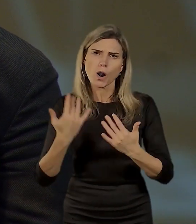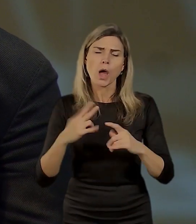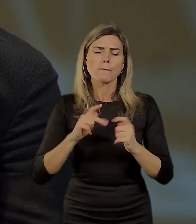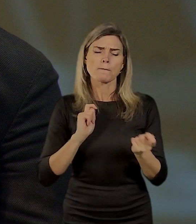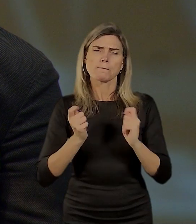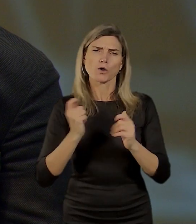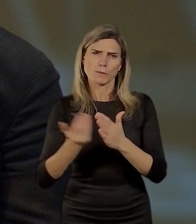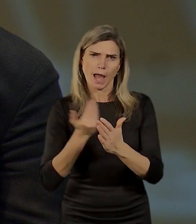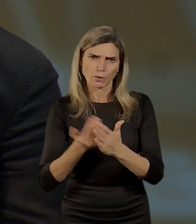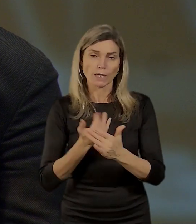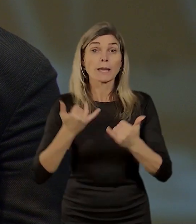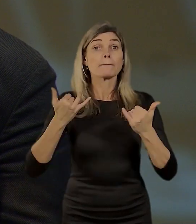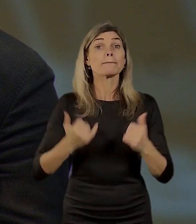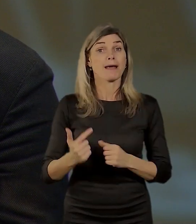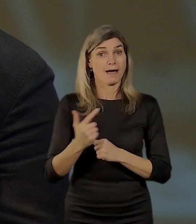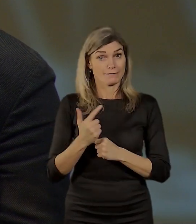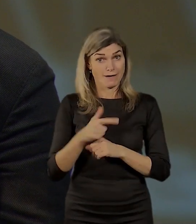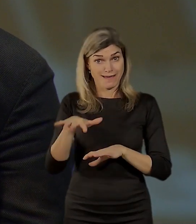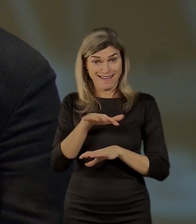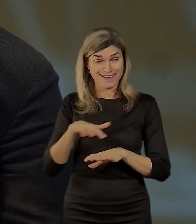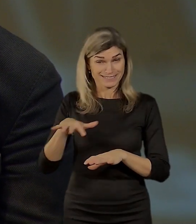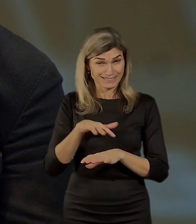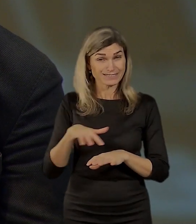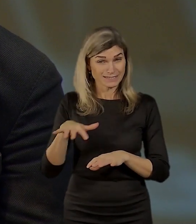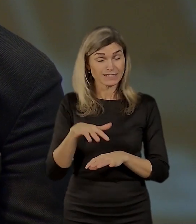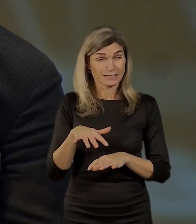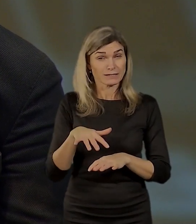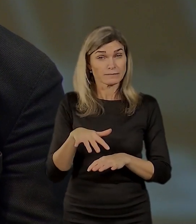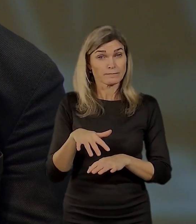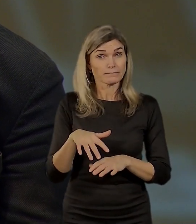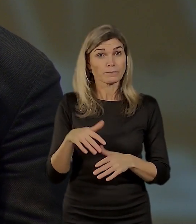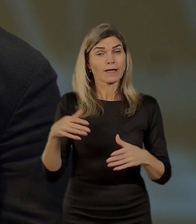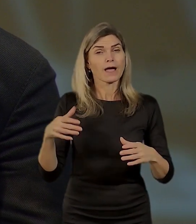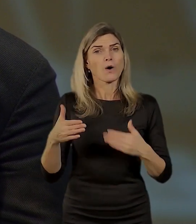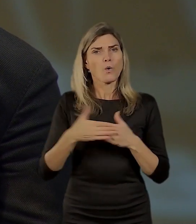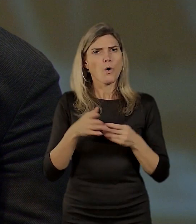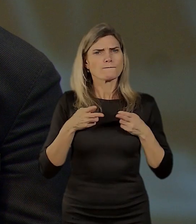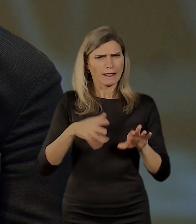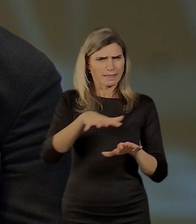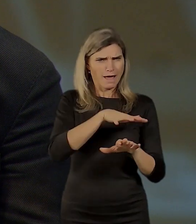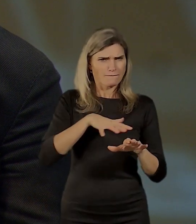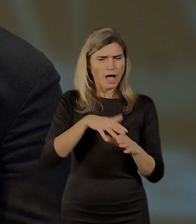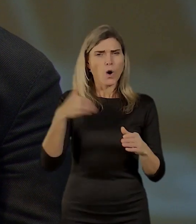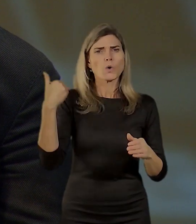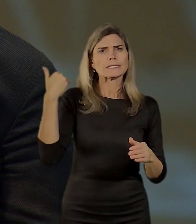Each elementary school has 3×9 classes, which is 840 children. We need it in old Modřany and Komořany.